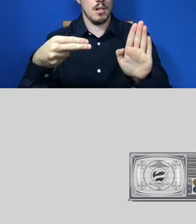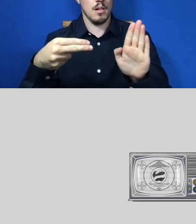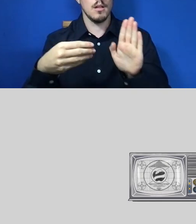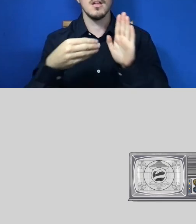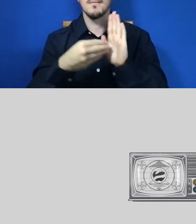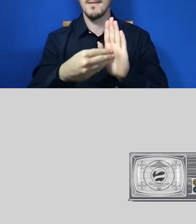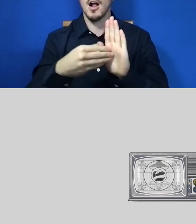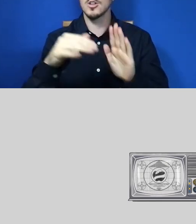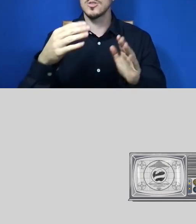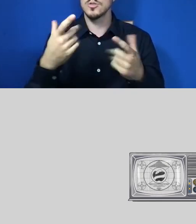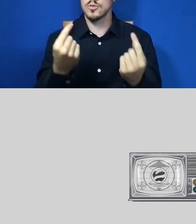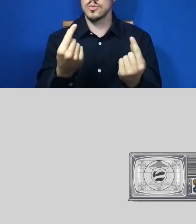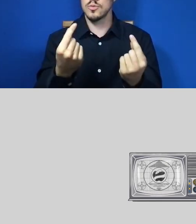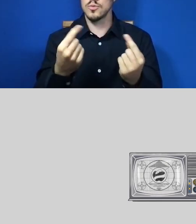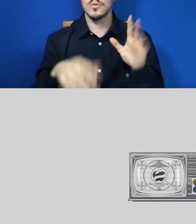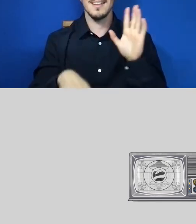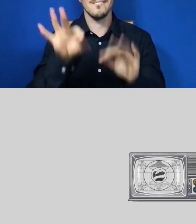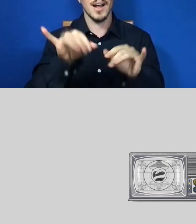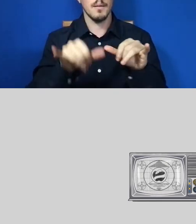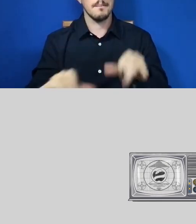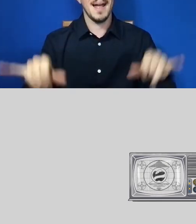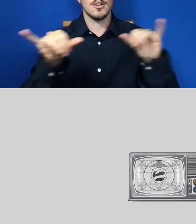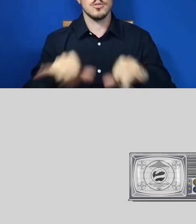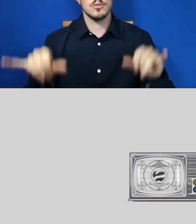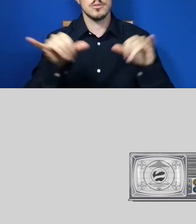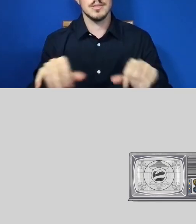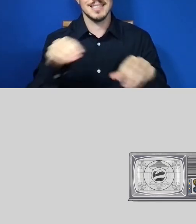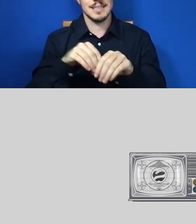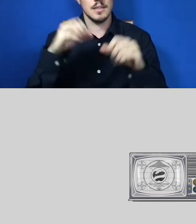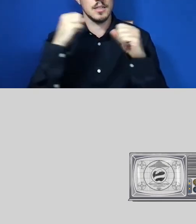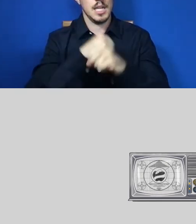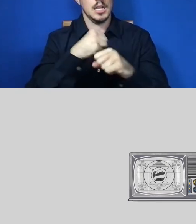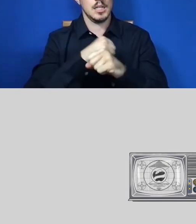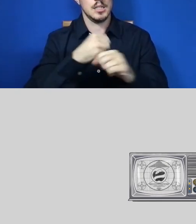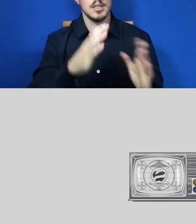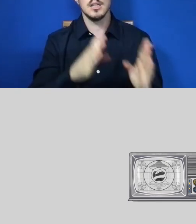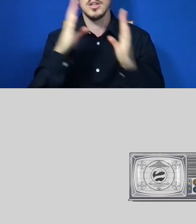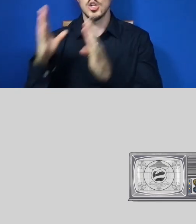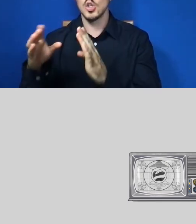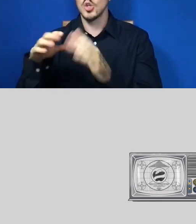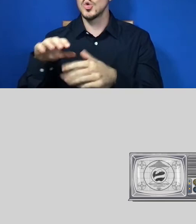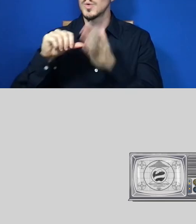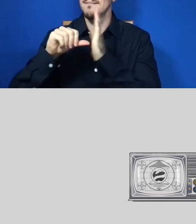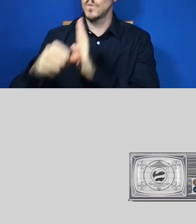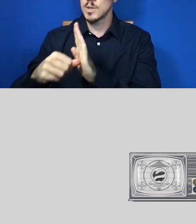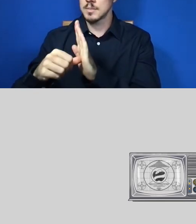is to find the patterns in our data. Reinforcement learning is when our model